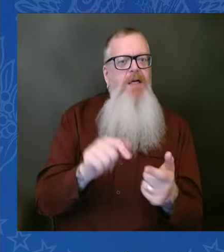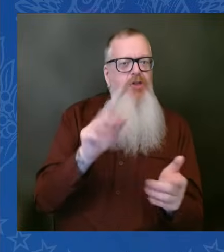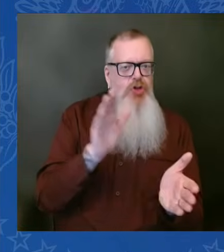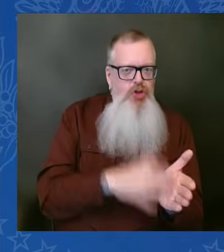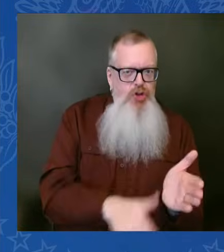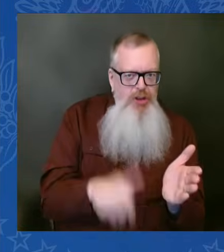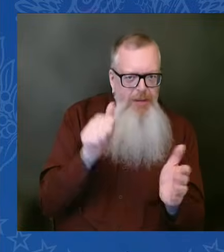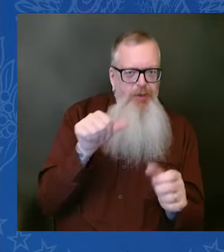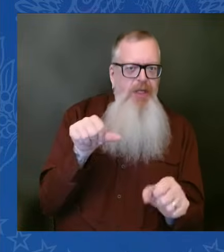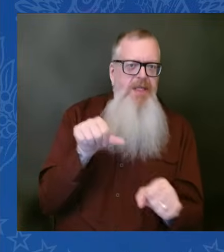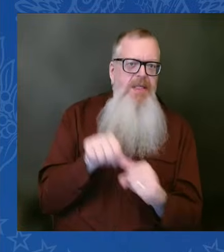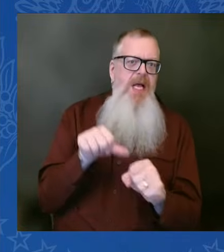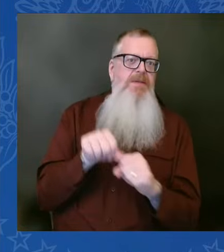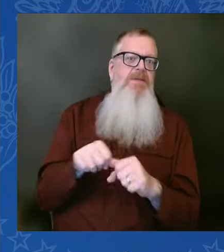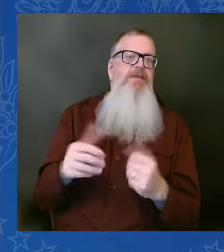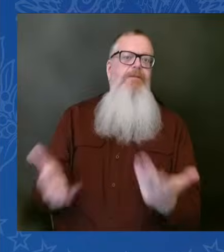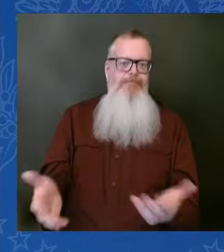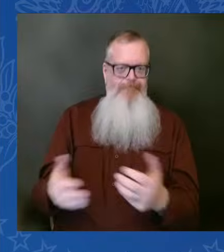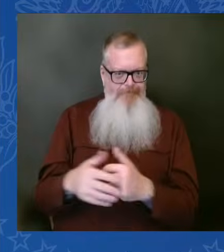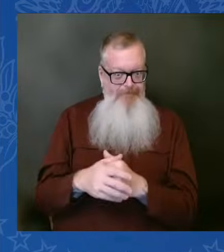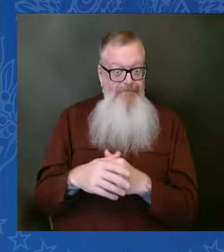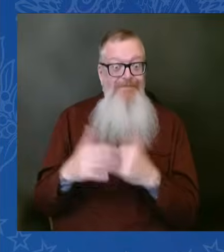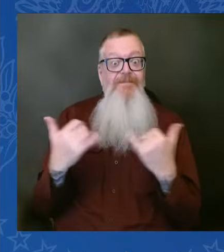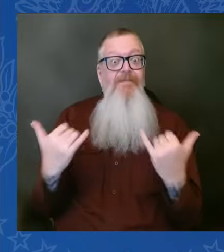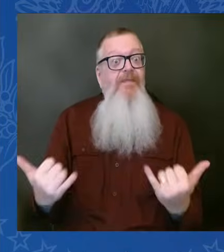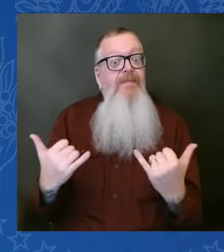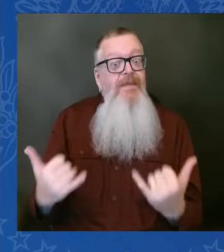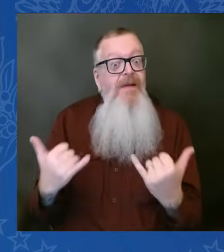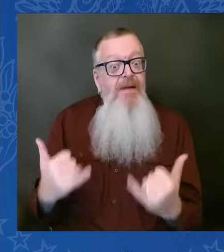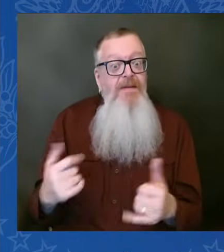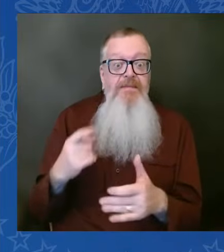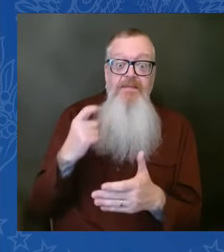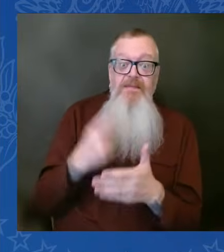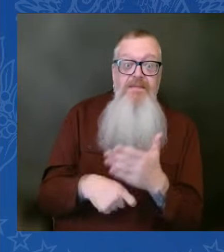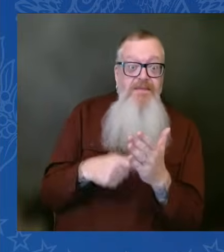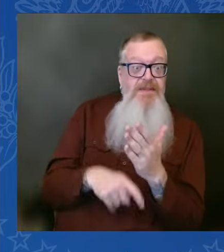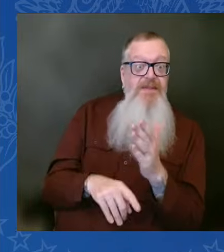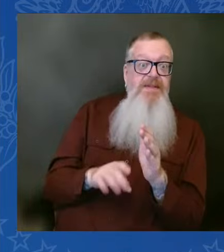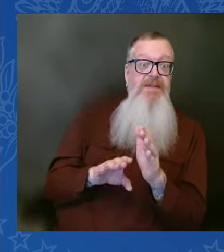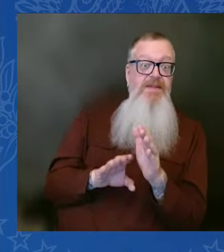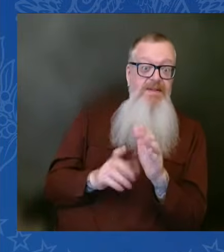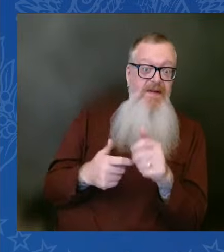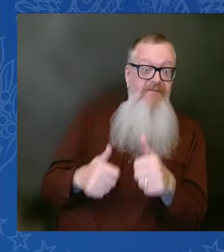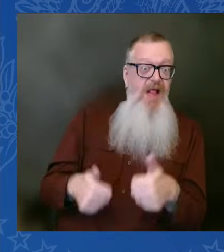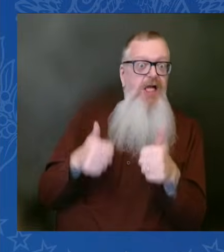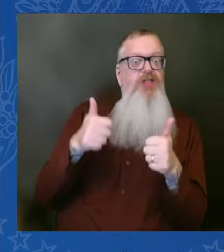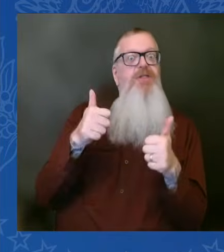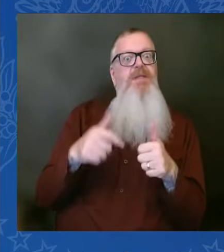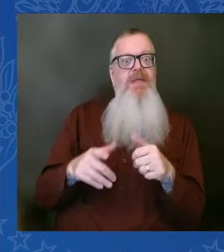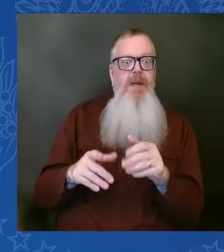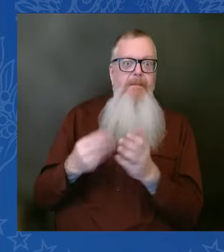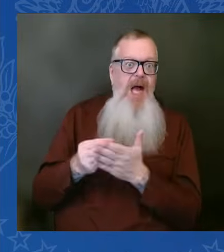than almost anywhere in the world, in advanced economies. As inflation eased and the strong labor market persisted,